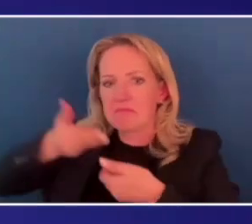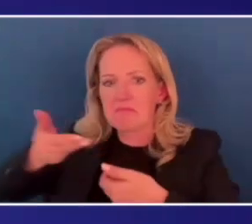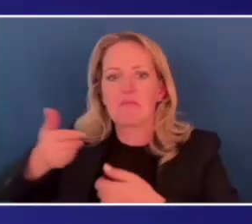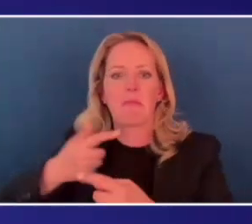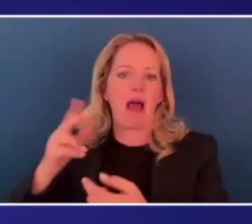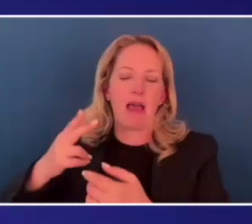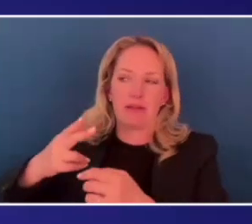Yes. PSLF provides a clear compact, commit a decade to serving your community and receive student debt relief.